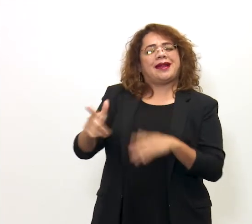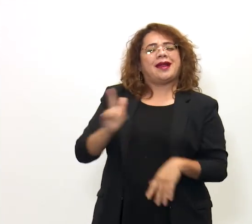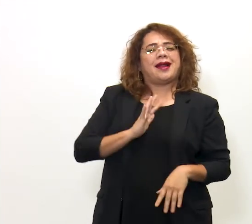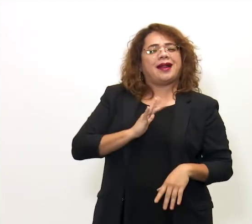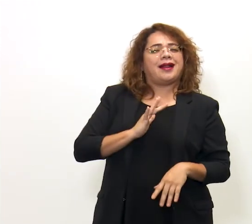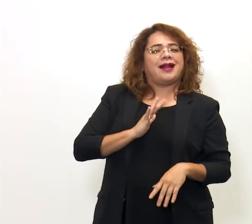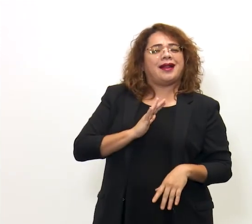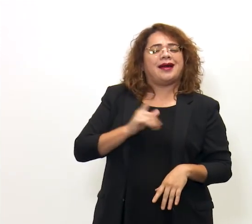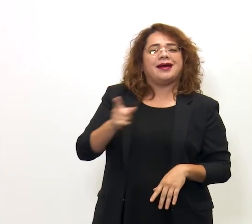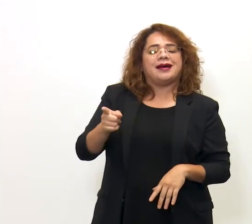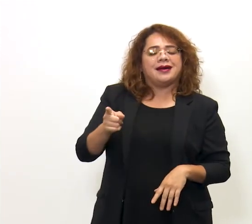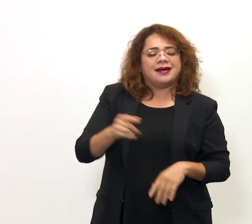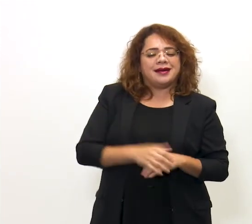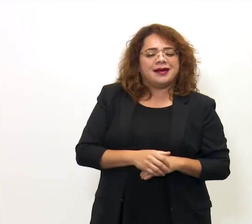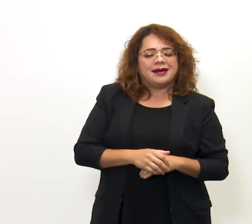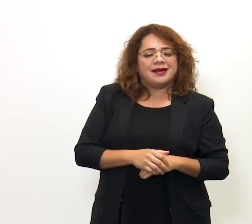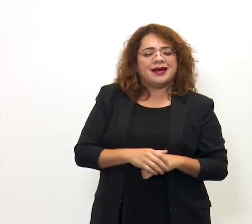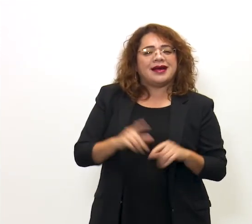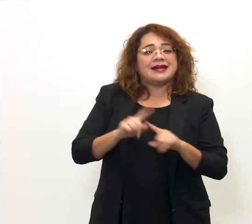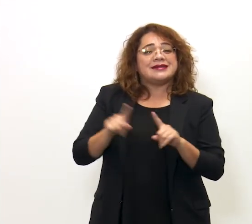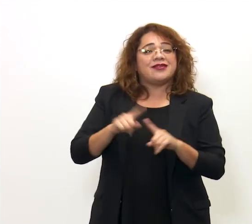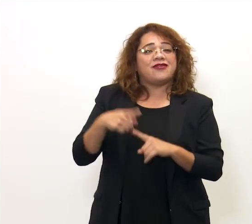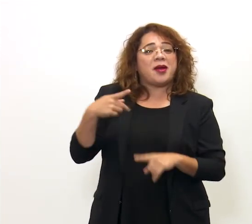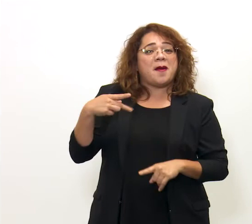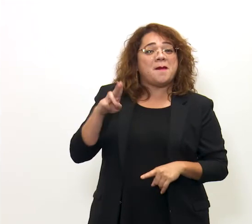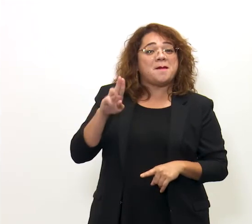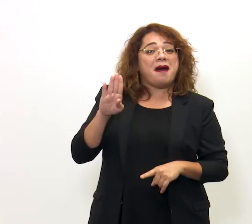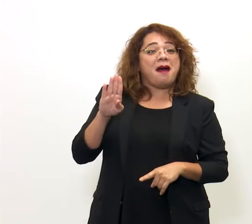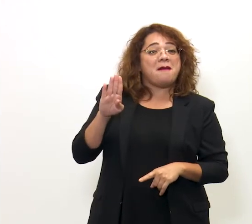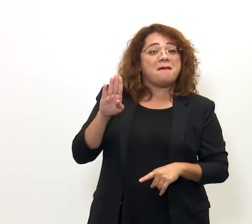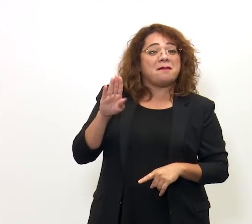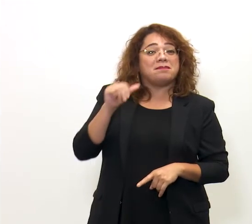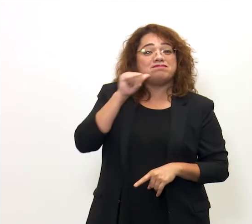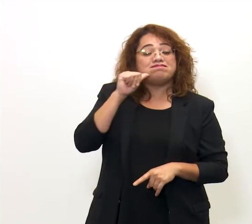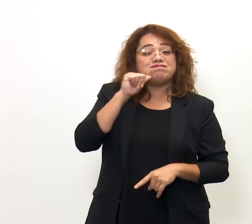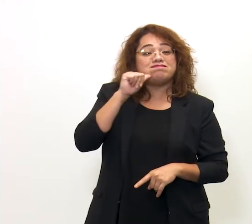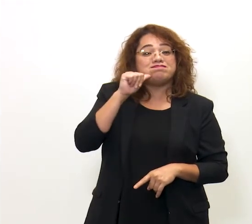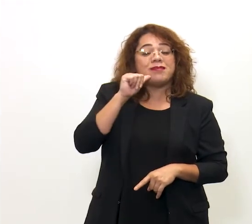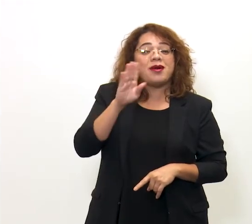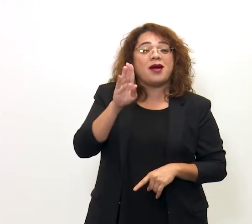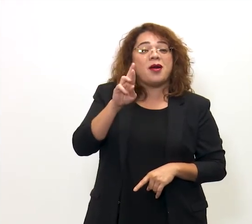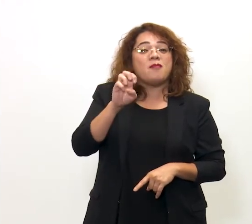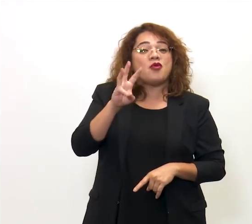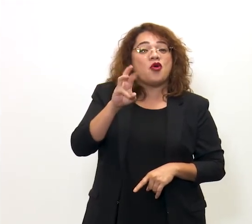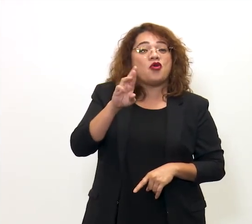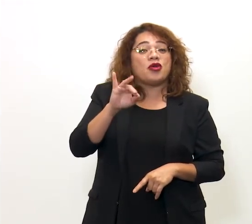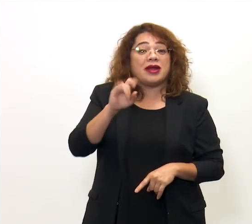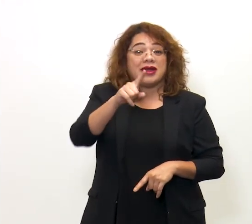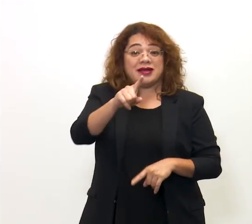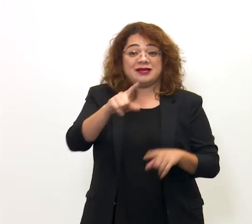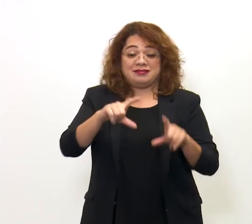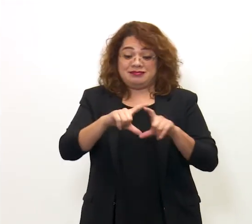you know for or different pubs and and breweries are offering a free beer with a with a vaccination